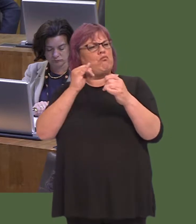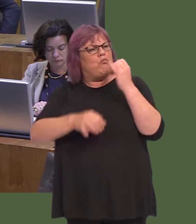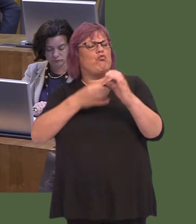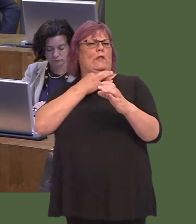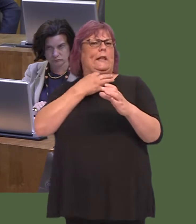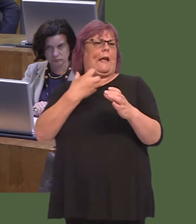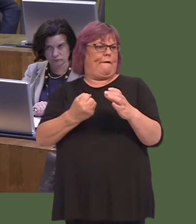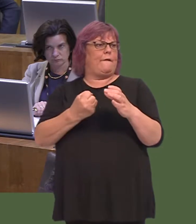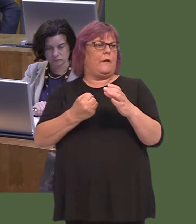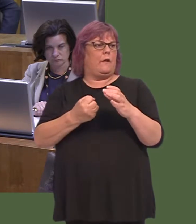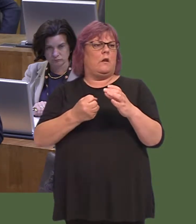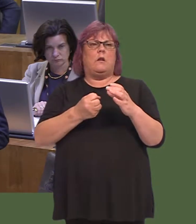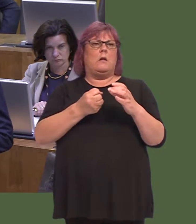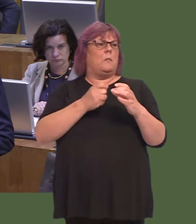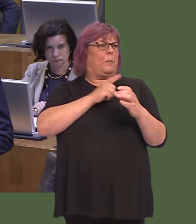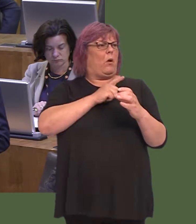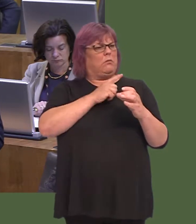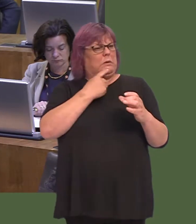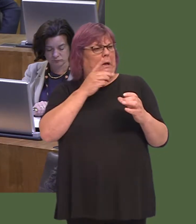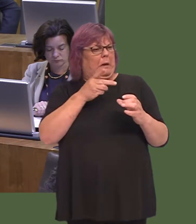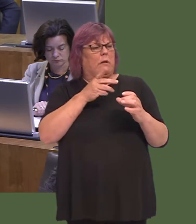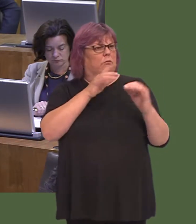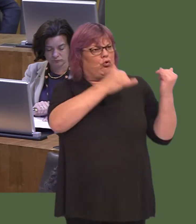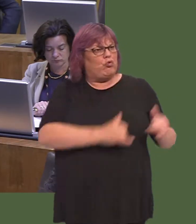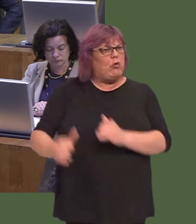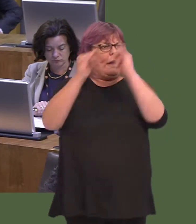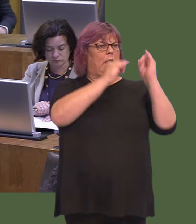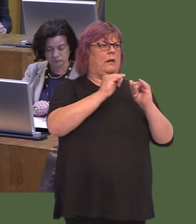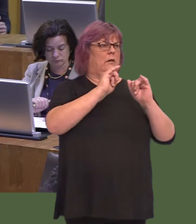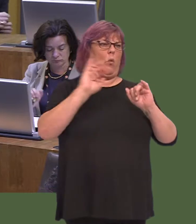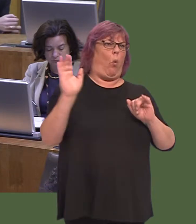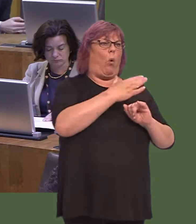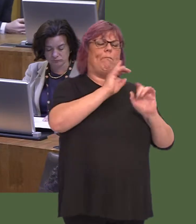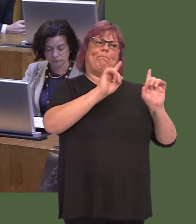because it's not physically possible to screen everybody? We want, of course, to see consistency across the health boards.